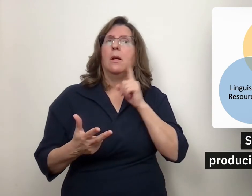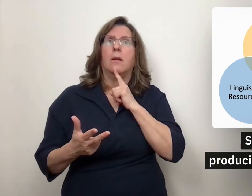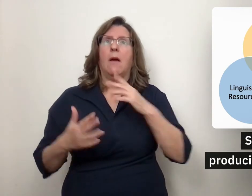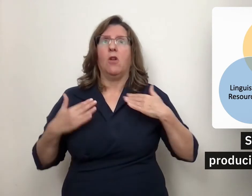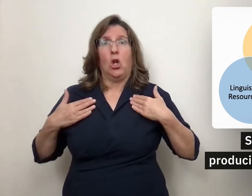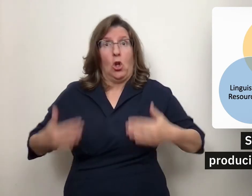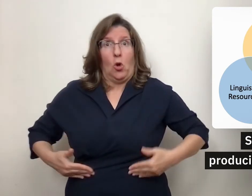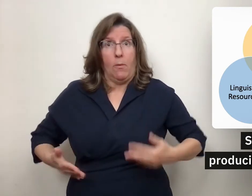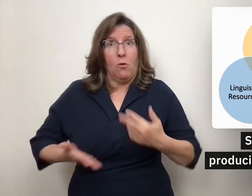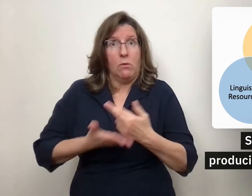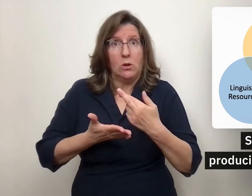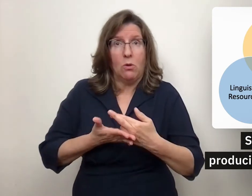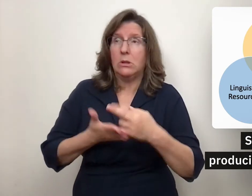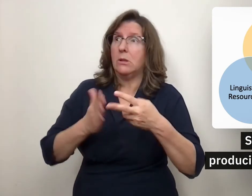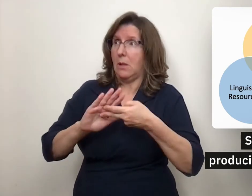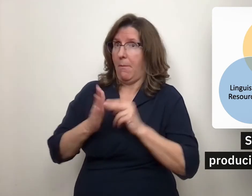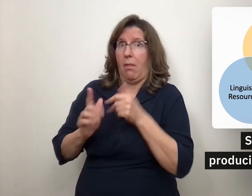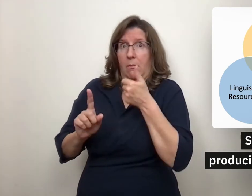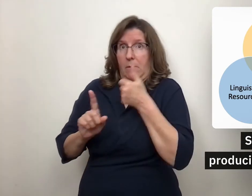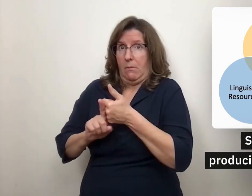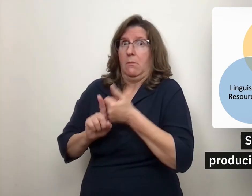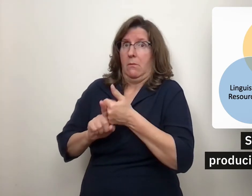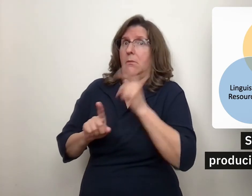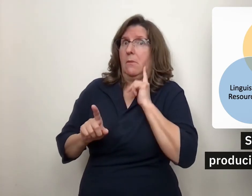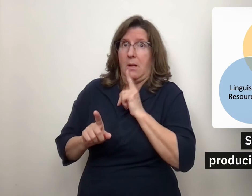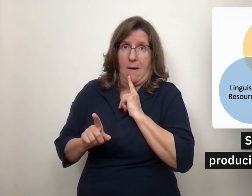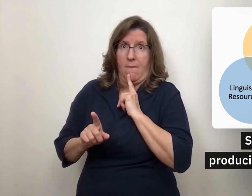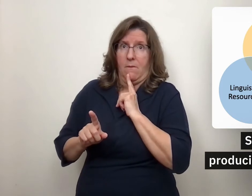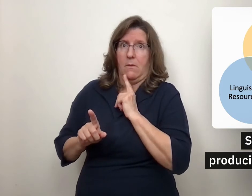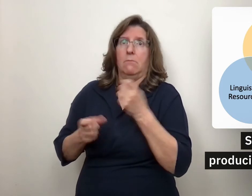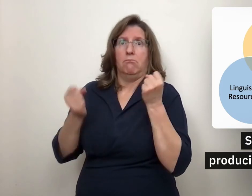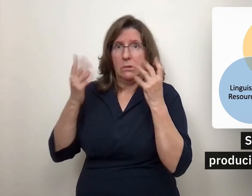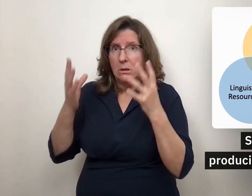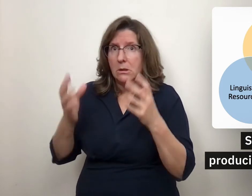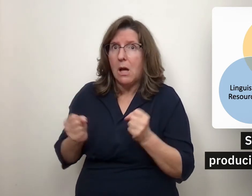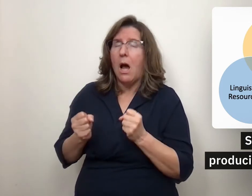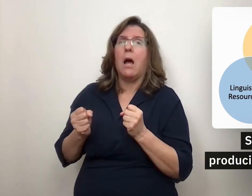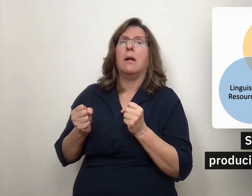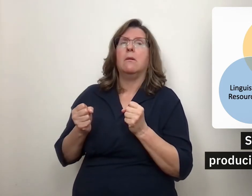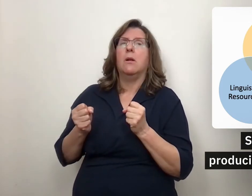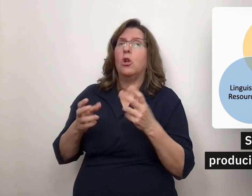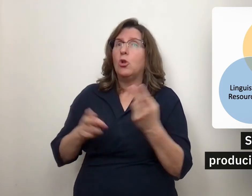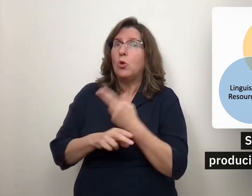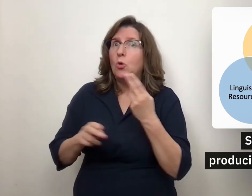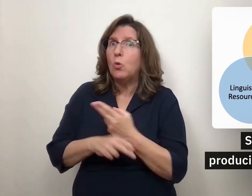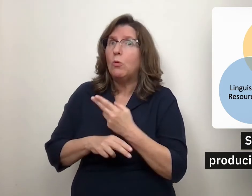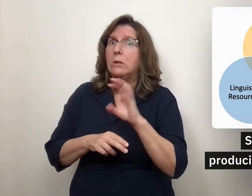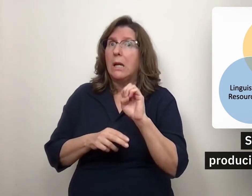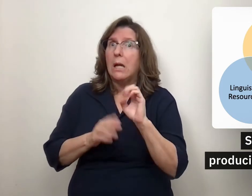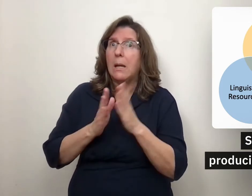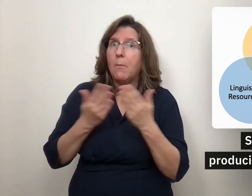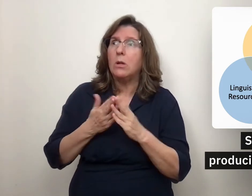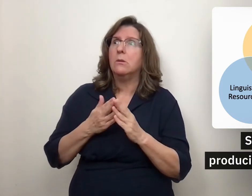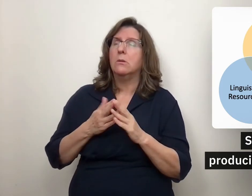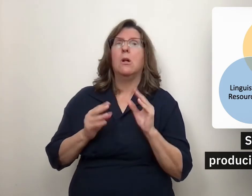First, deaf human resources. Tap into these elegant fluent signers.